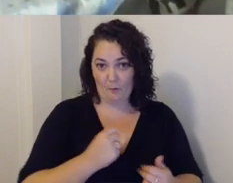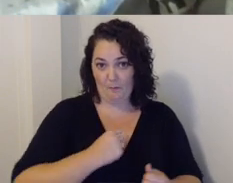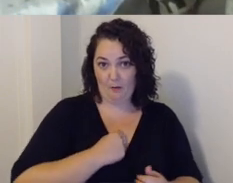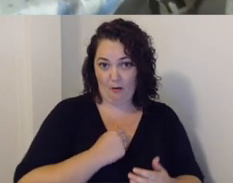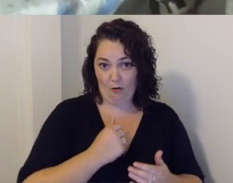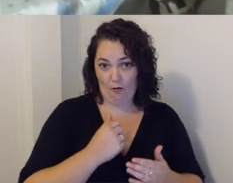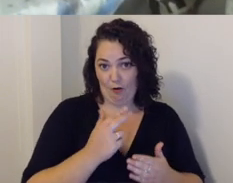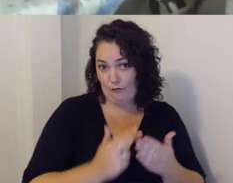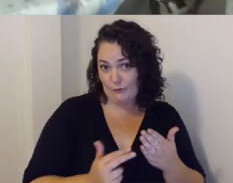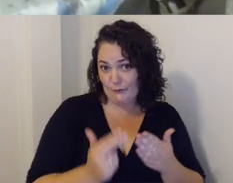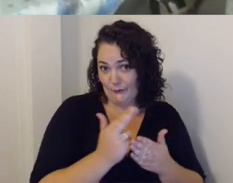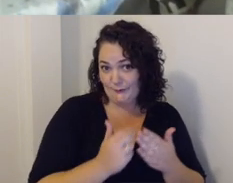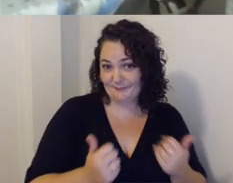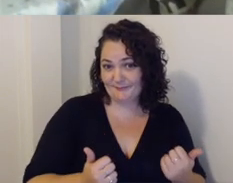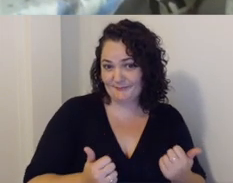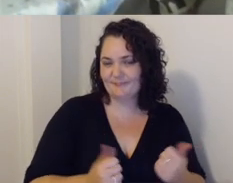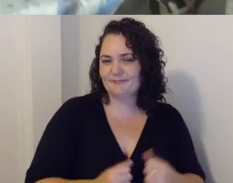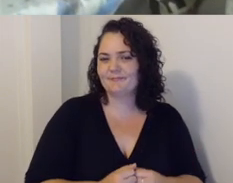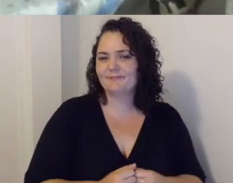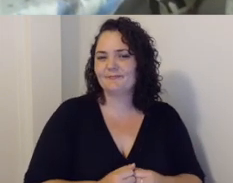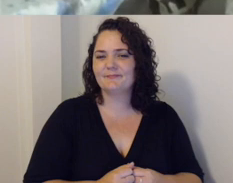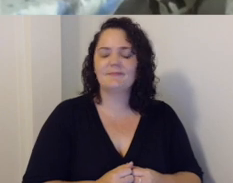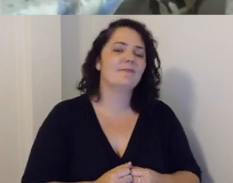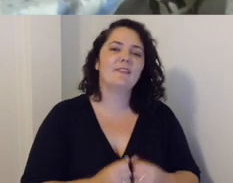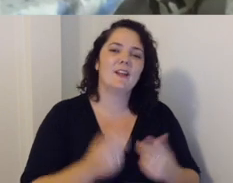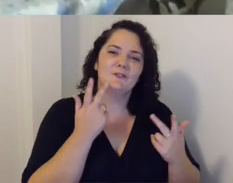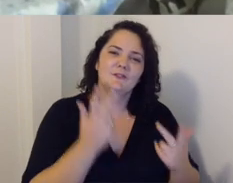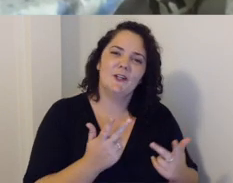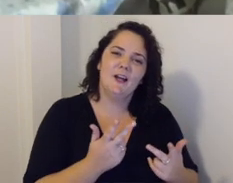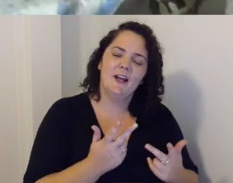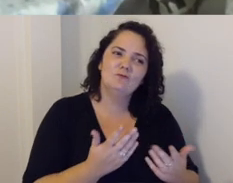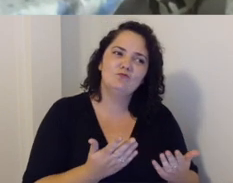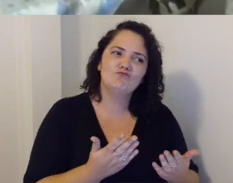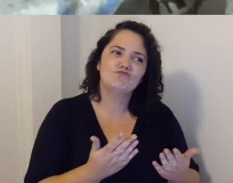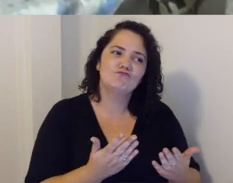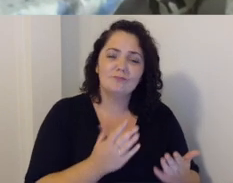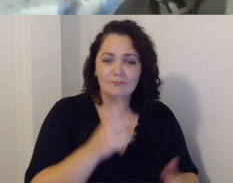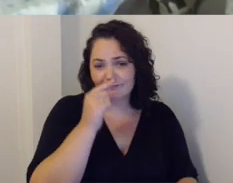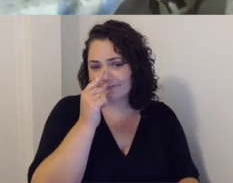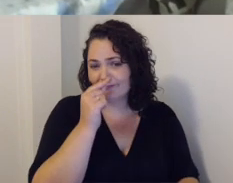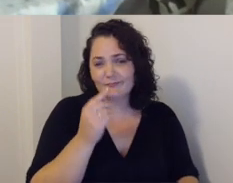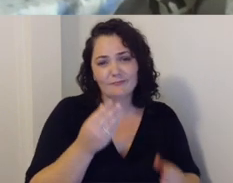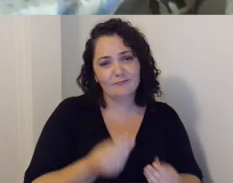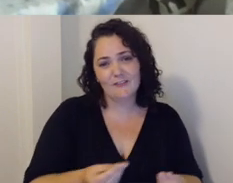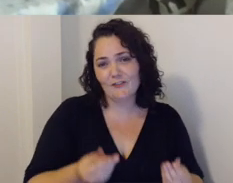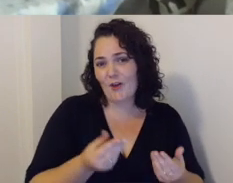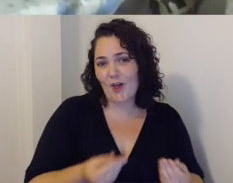a minute so I can show y'all um you know how just how soft um even I've just been building